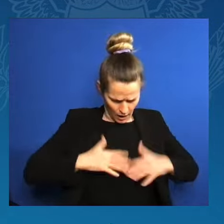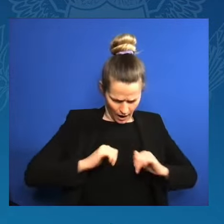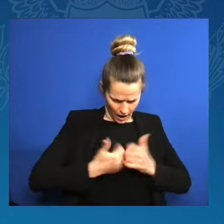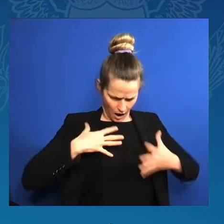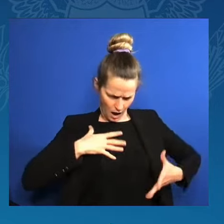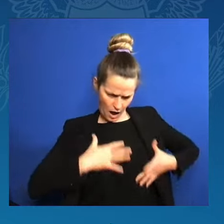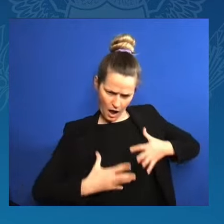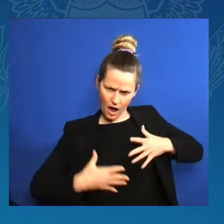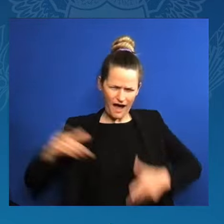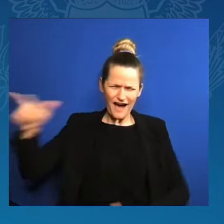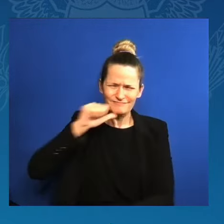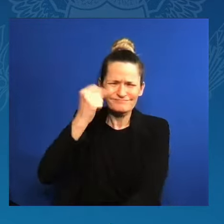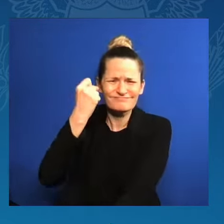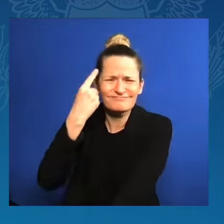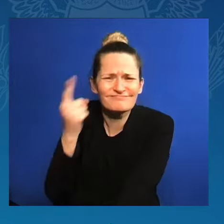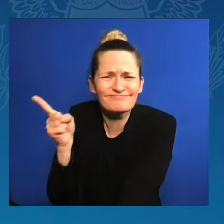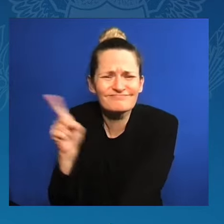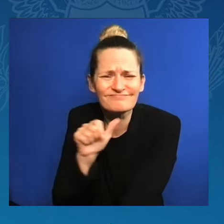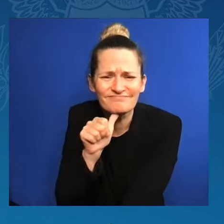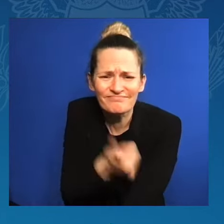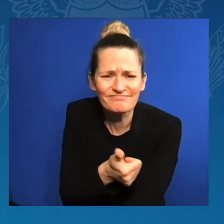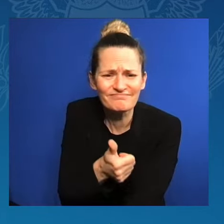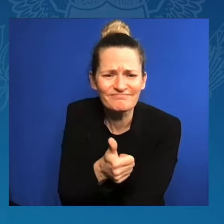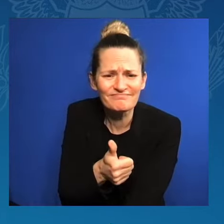They don't get it. They don't get it.